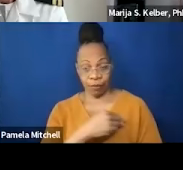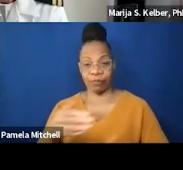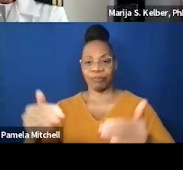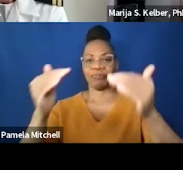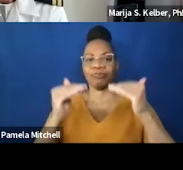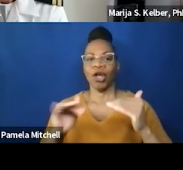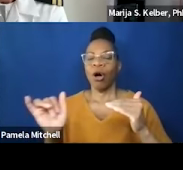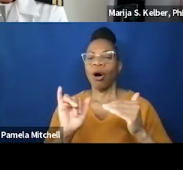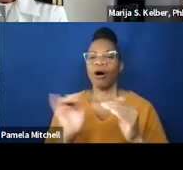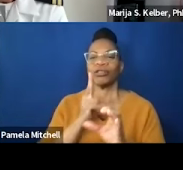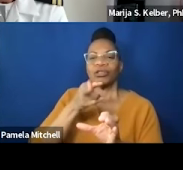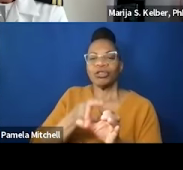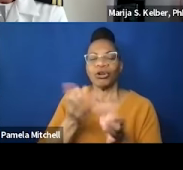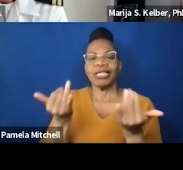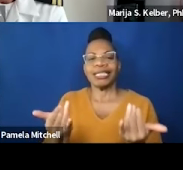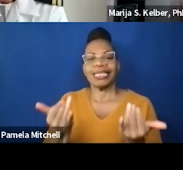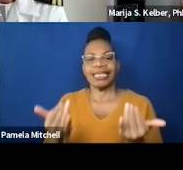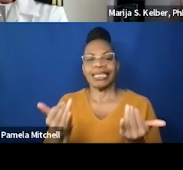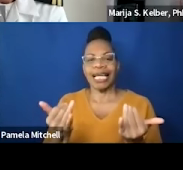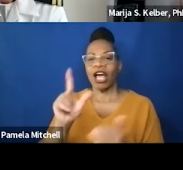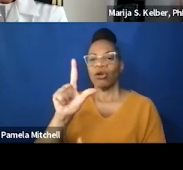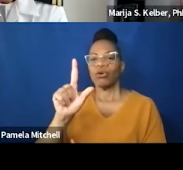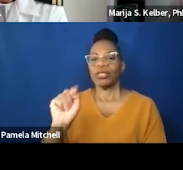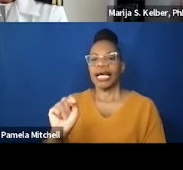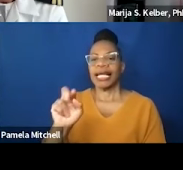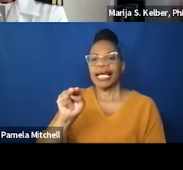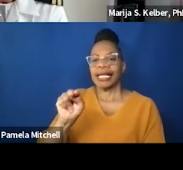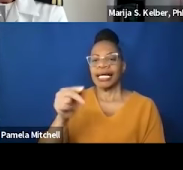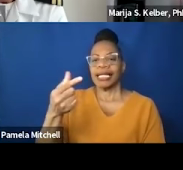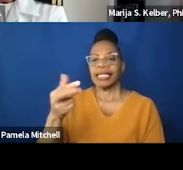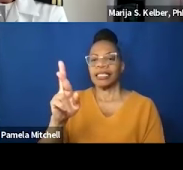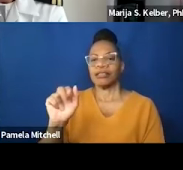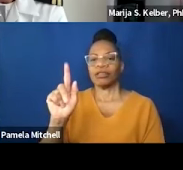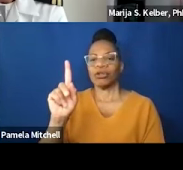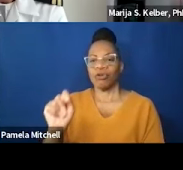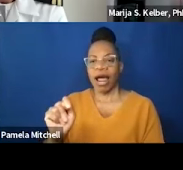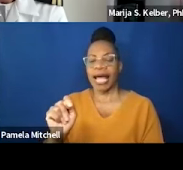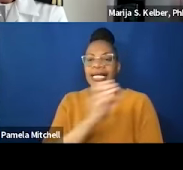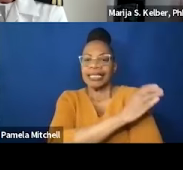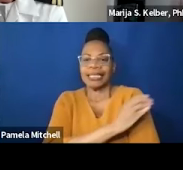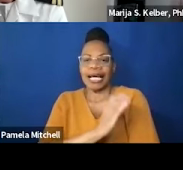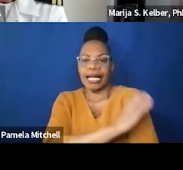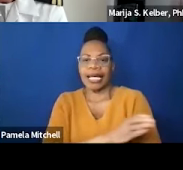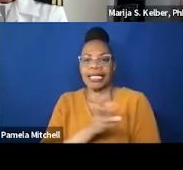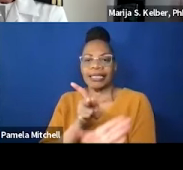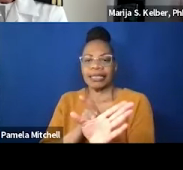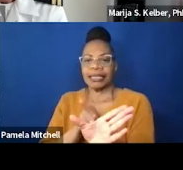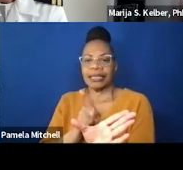Also joining us today is Lieutenant Nicholas Grant. He is a clinical psychology subject matter expert